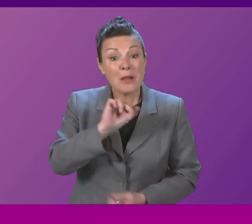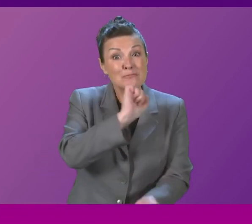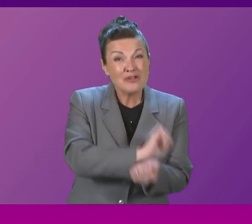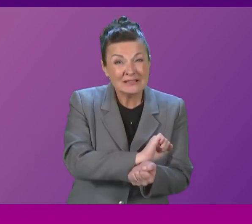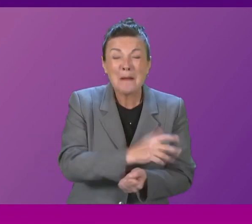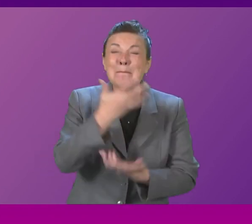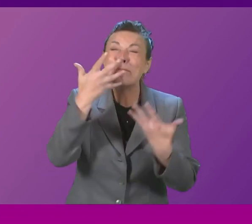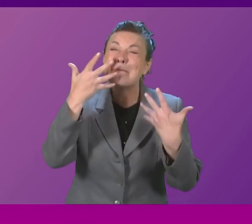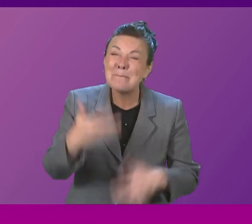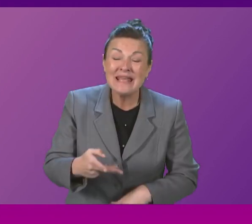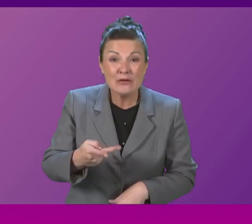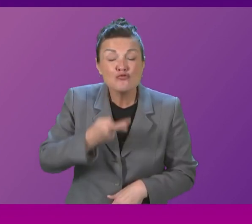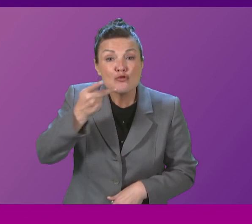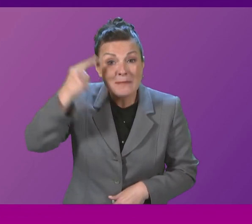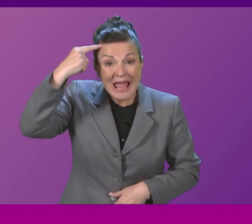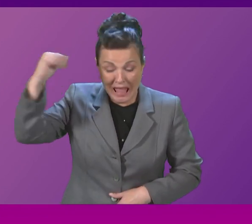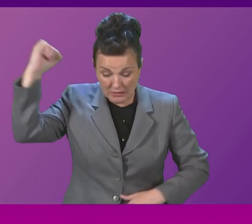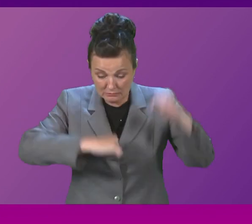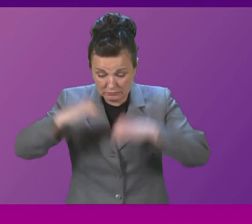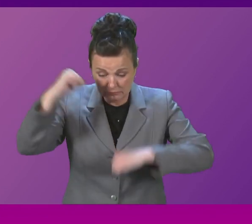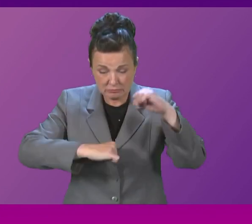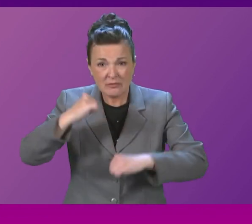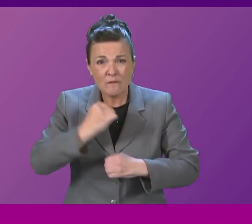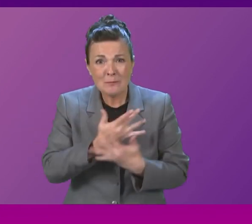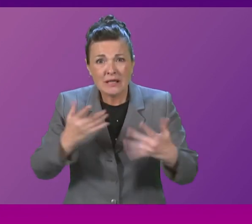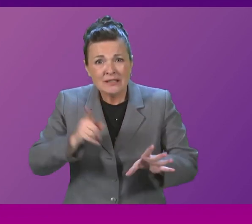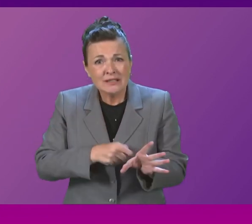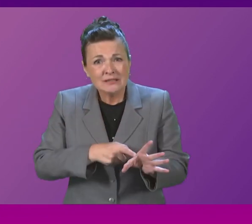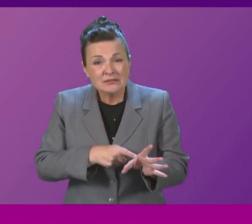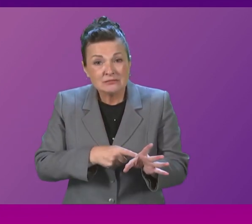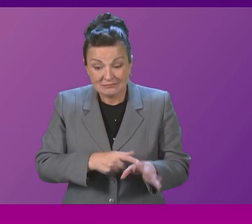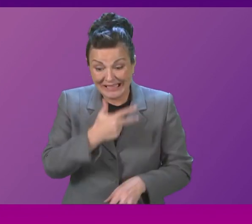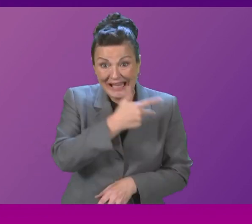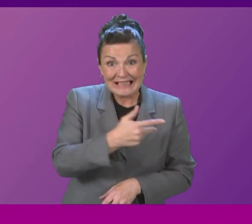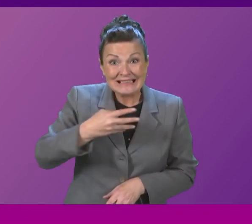repeat head injuries for many years, and 89 per cent of participants said that domestic